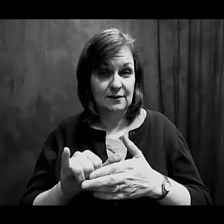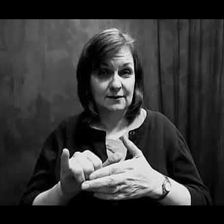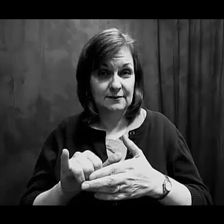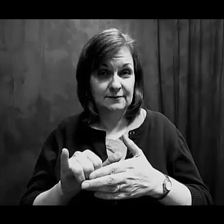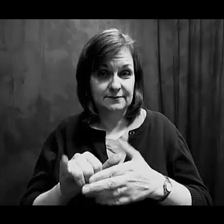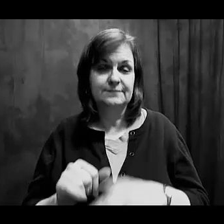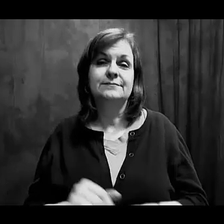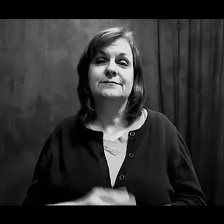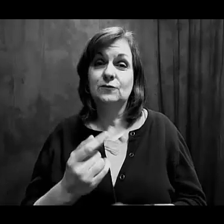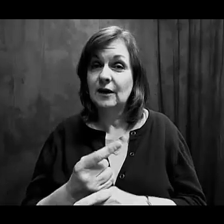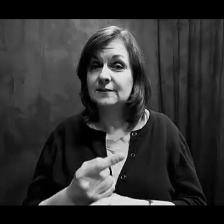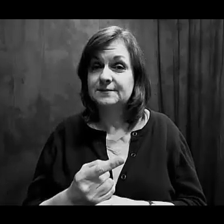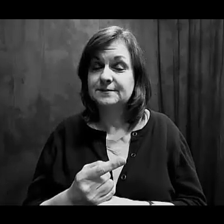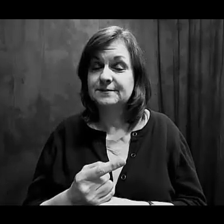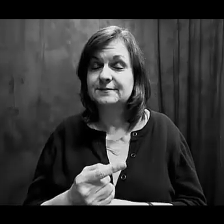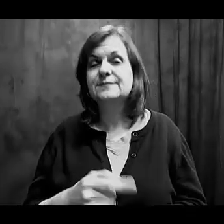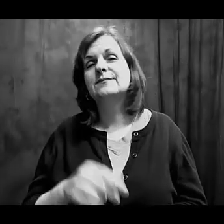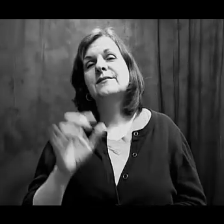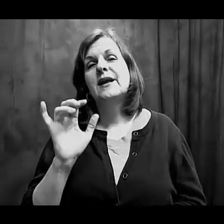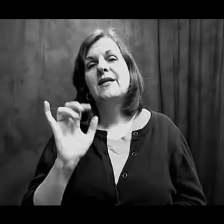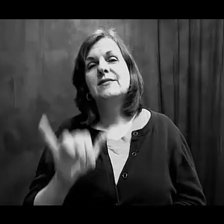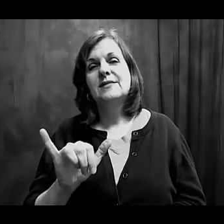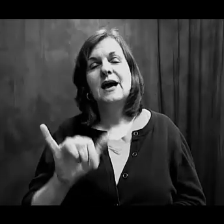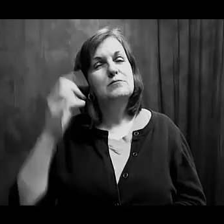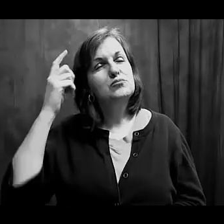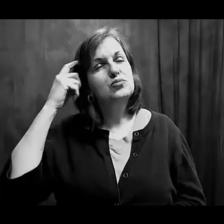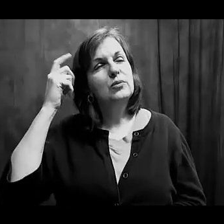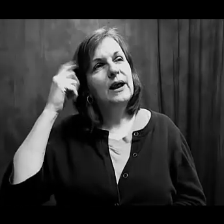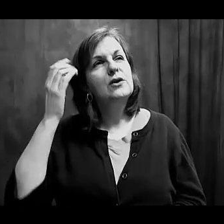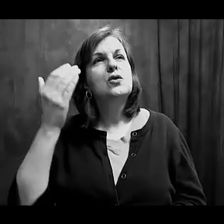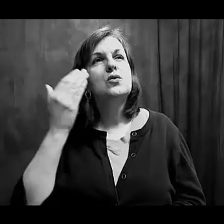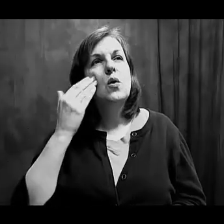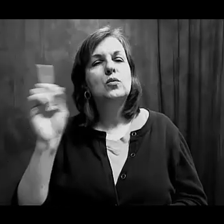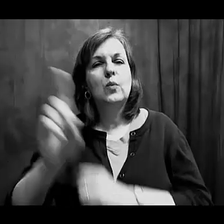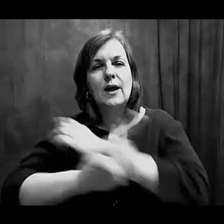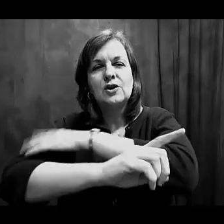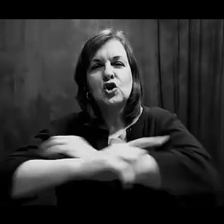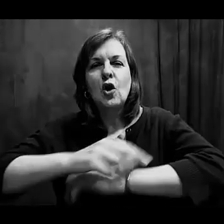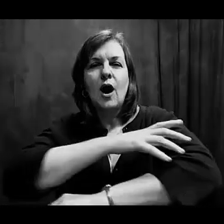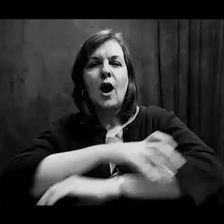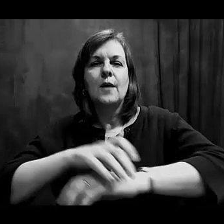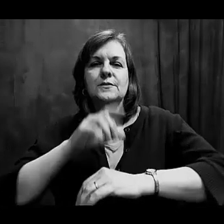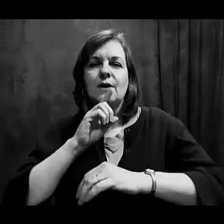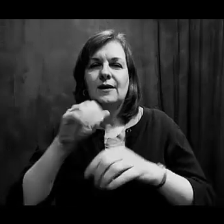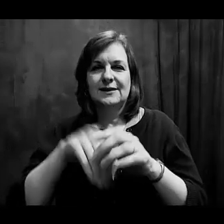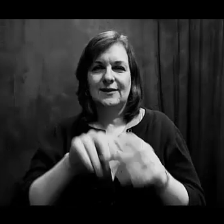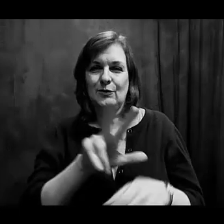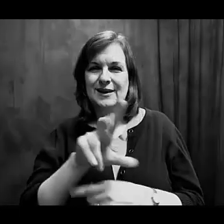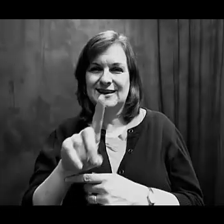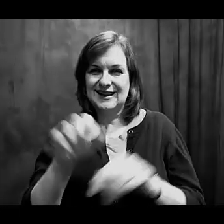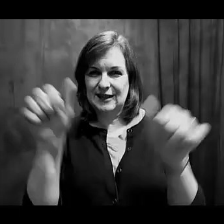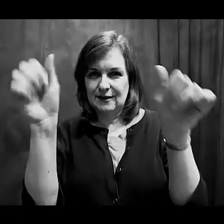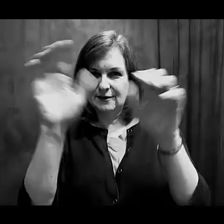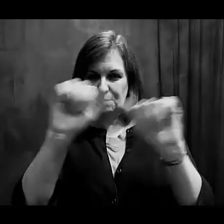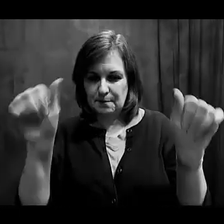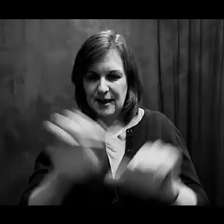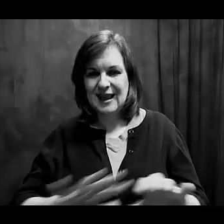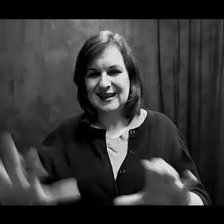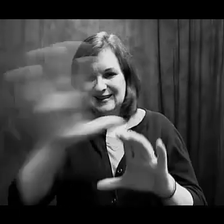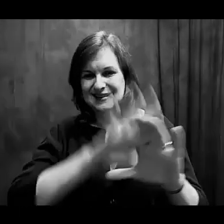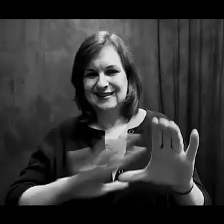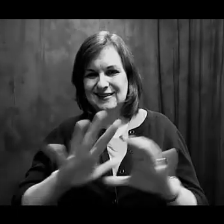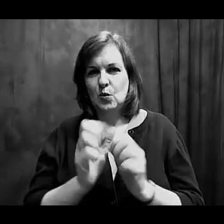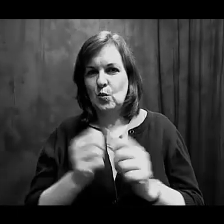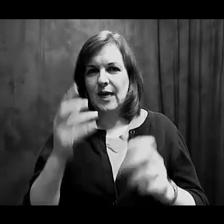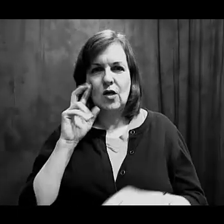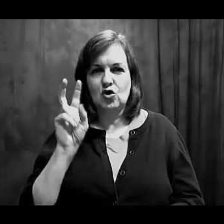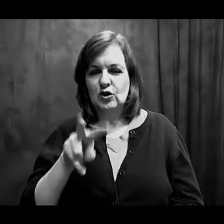This is your brain knowing where you are in three dimensional space without looking!